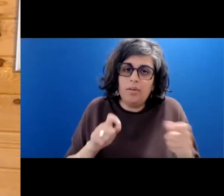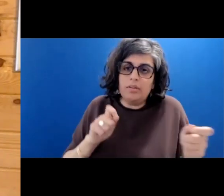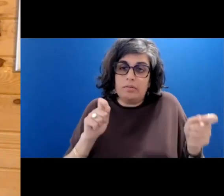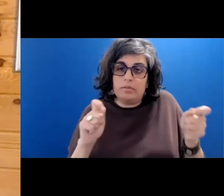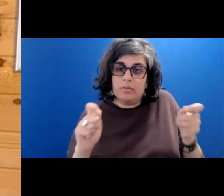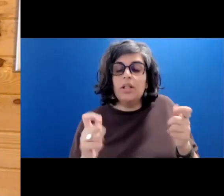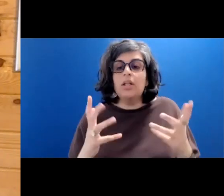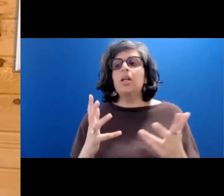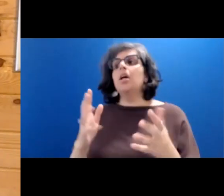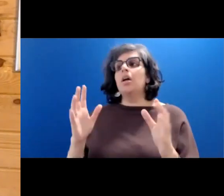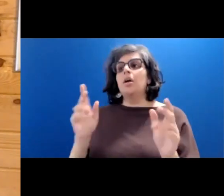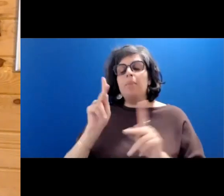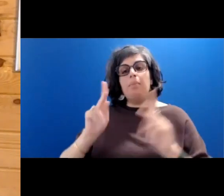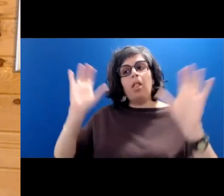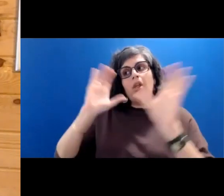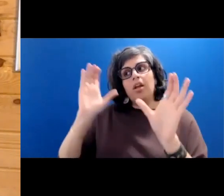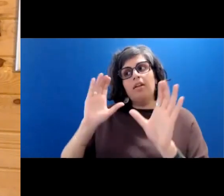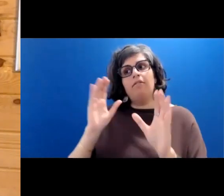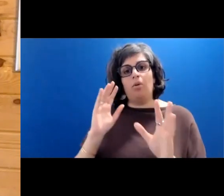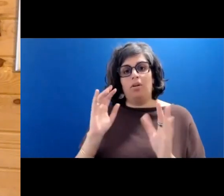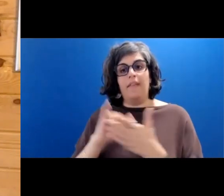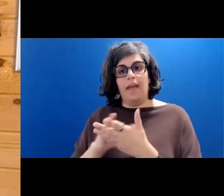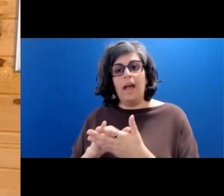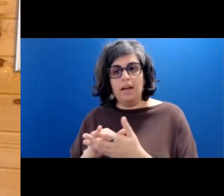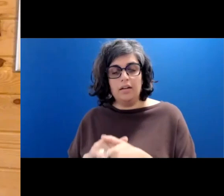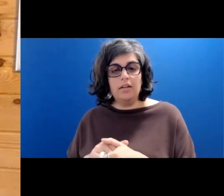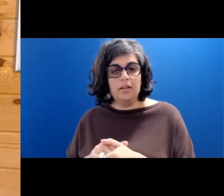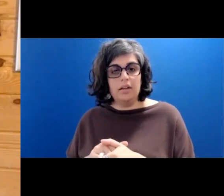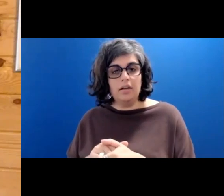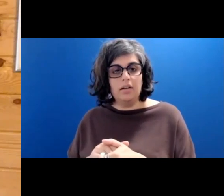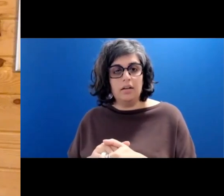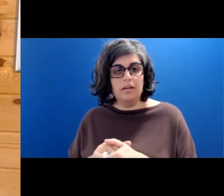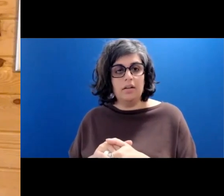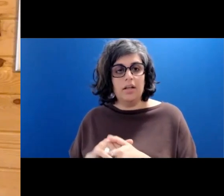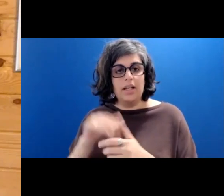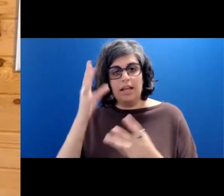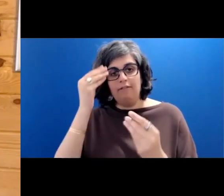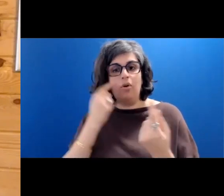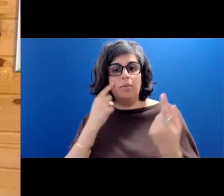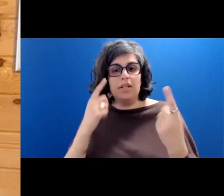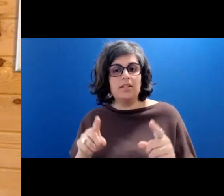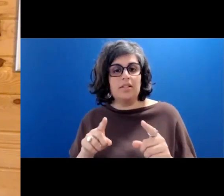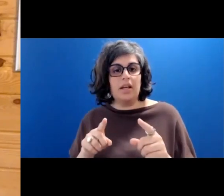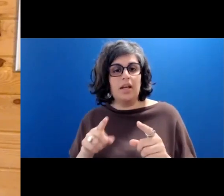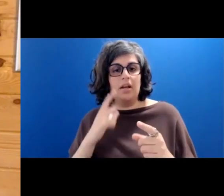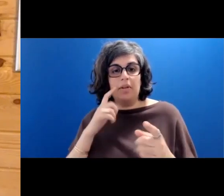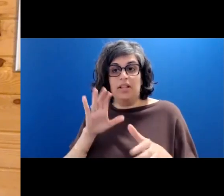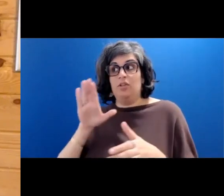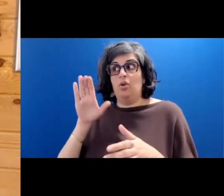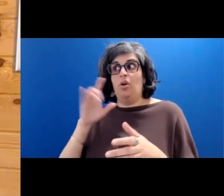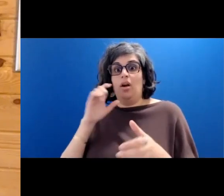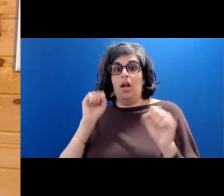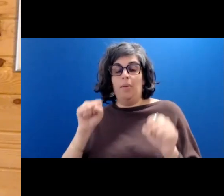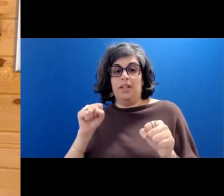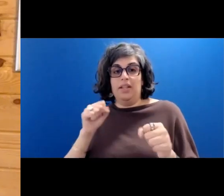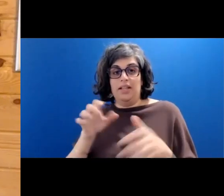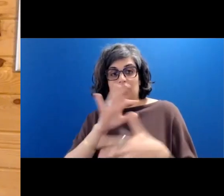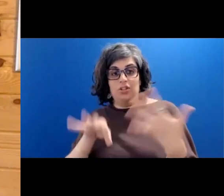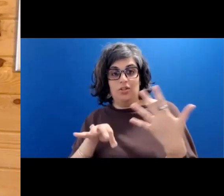who believe in your ability to choose, basically, in a nutshell. If you have any questions about gender therapy